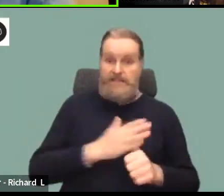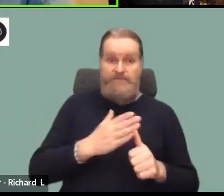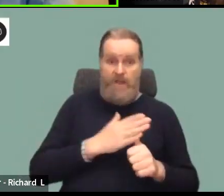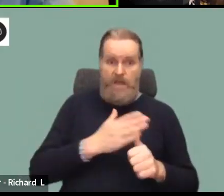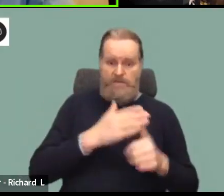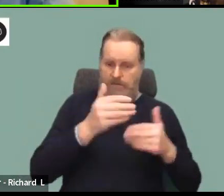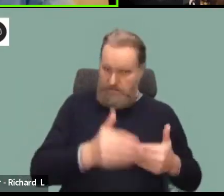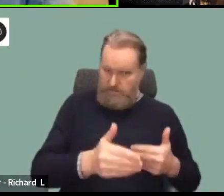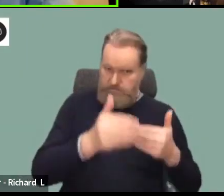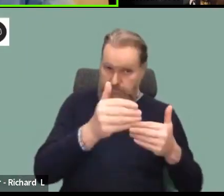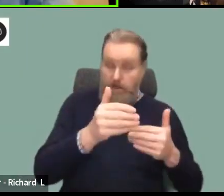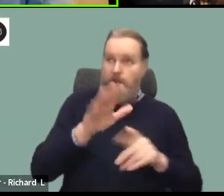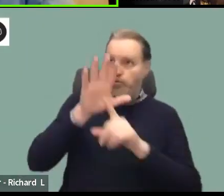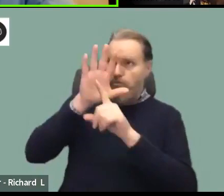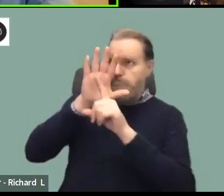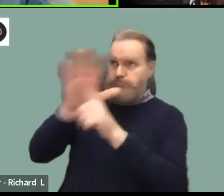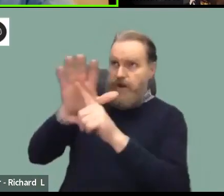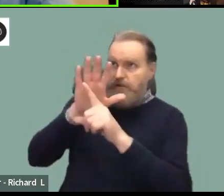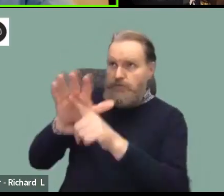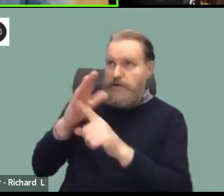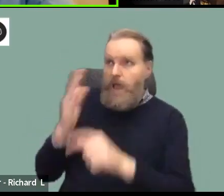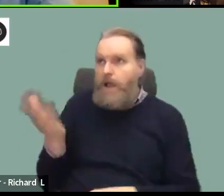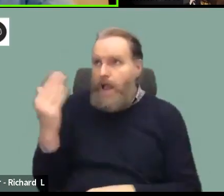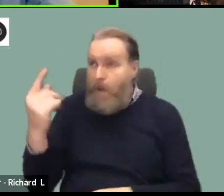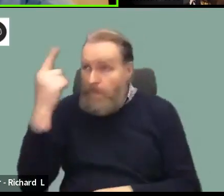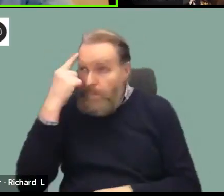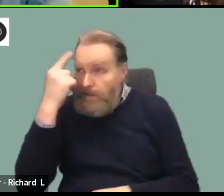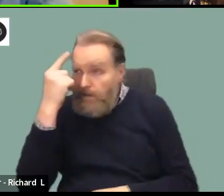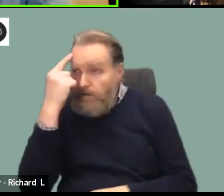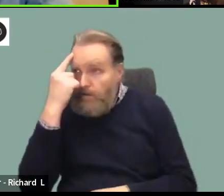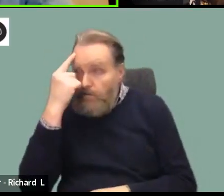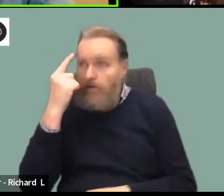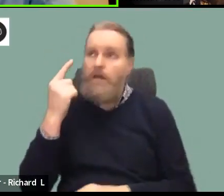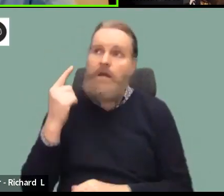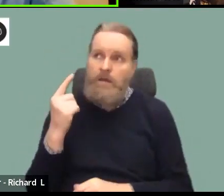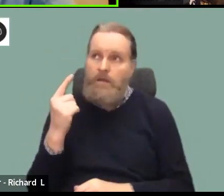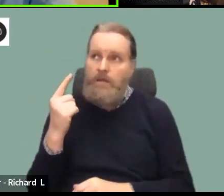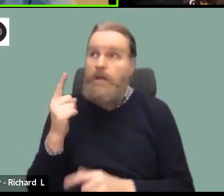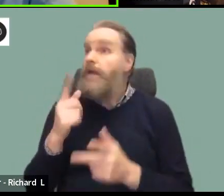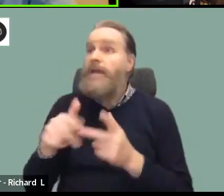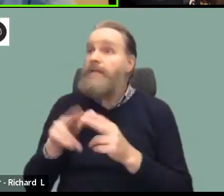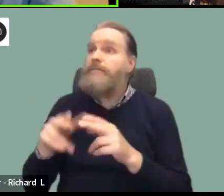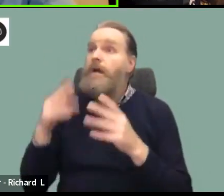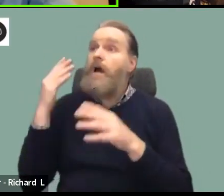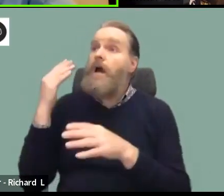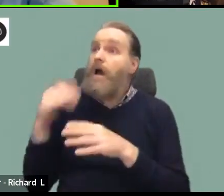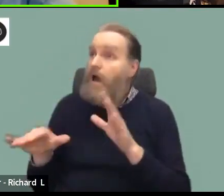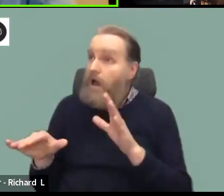t wave does t wave, designed to put enough pressure on on them to make them think again , but also designed if they do